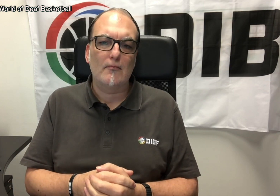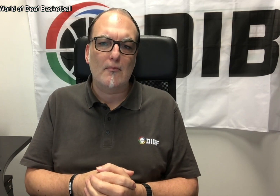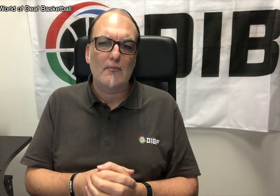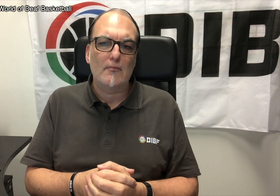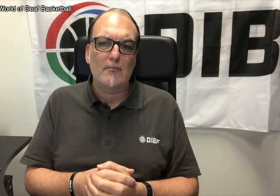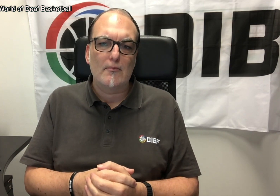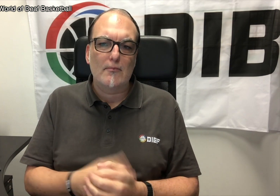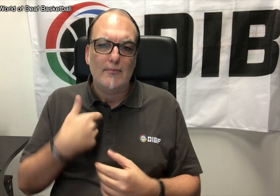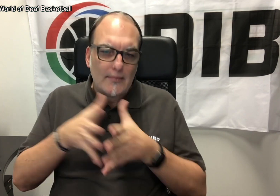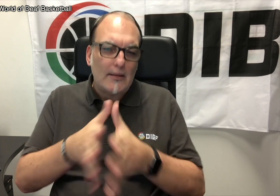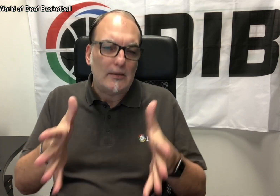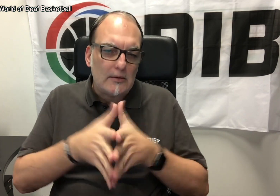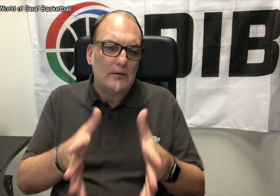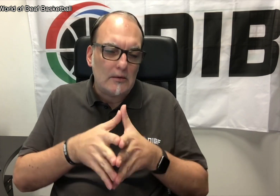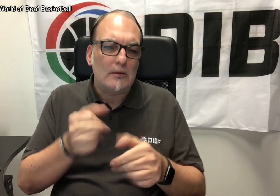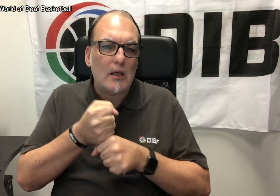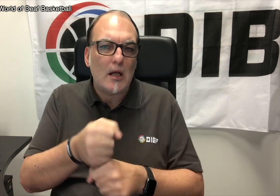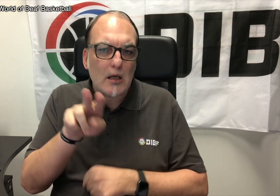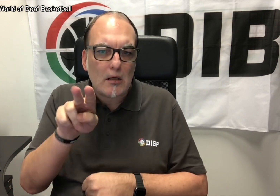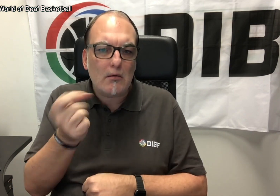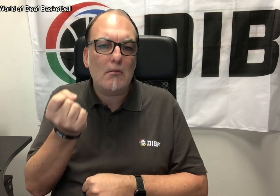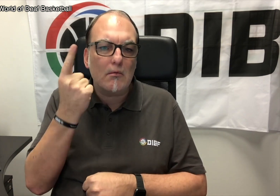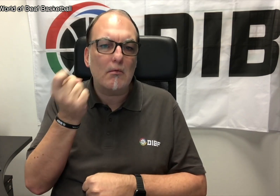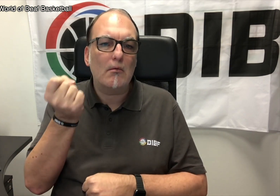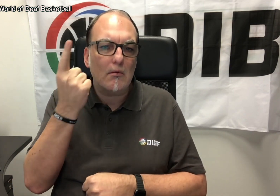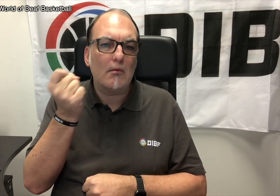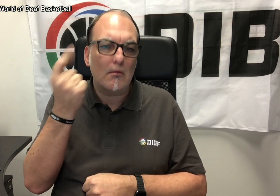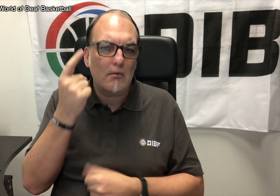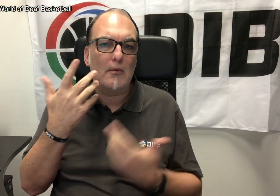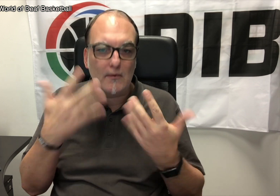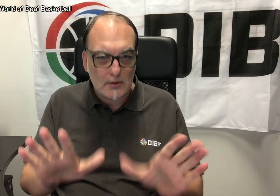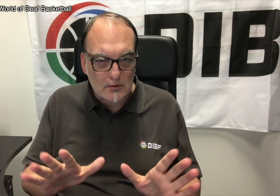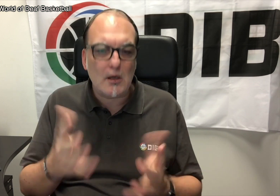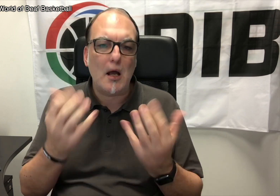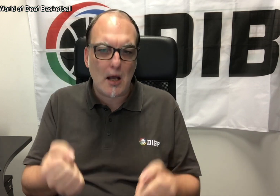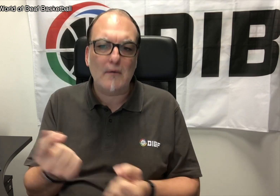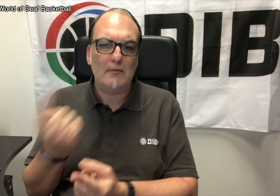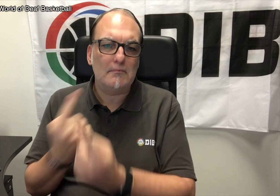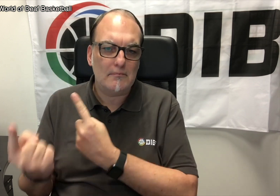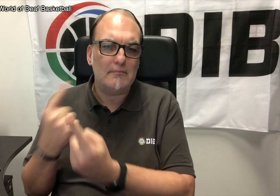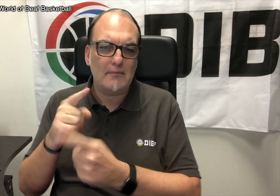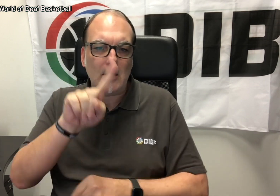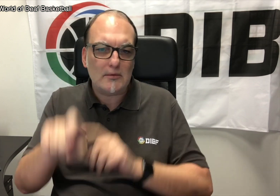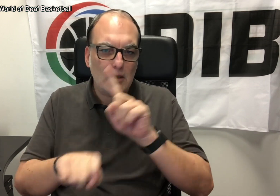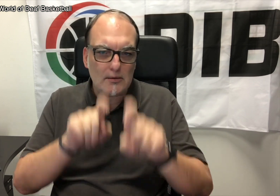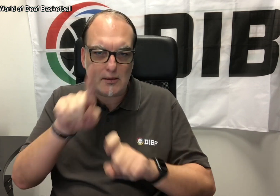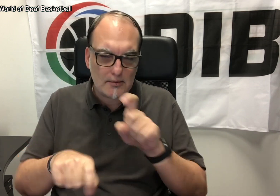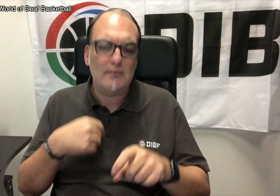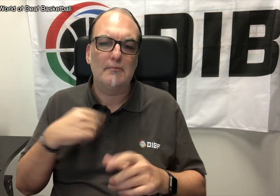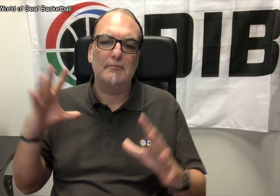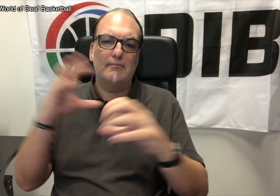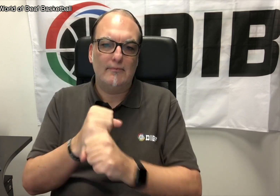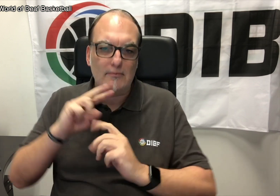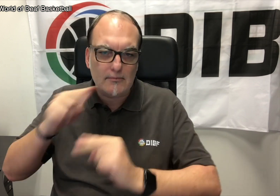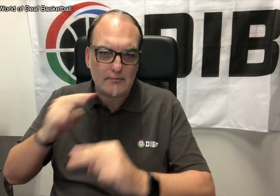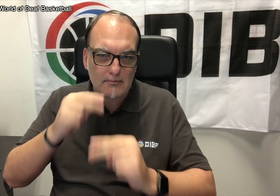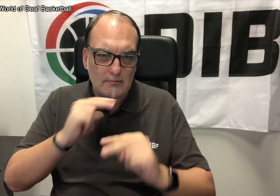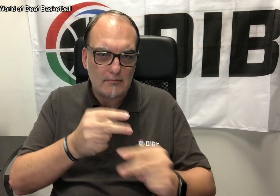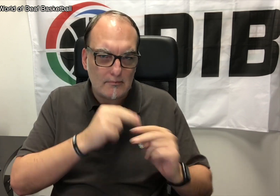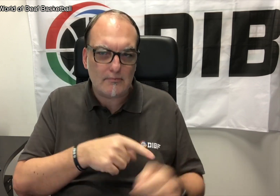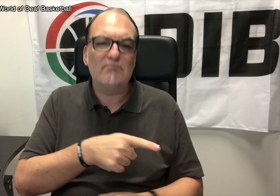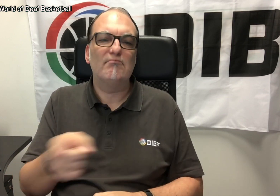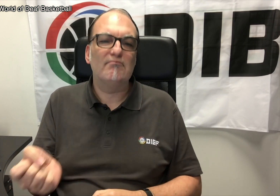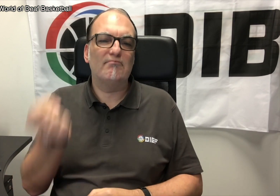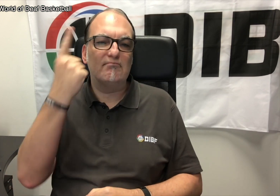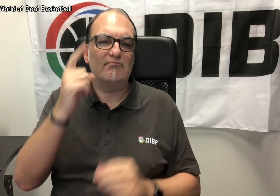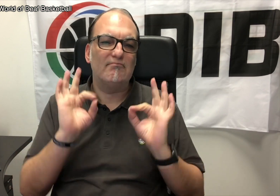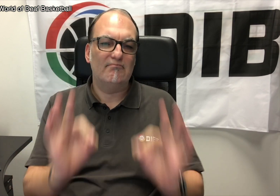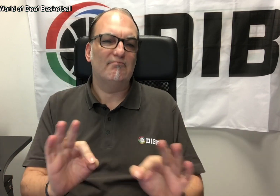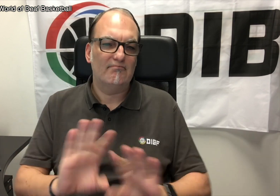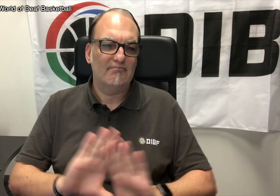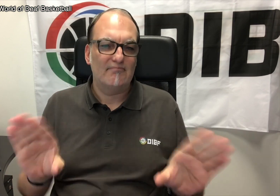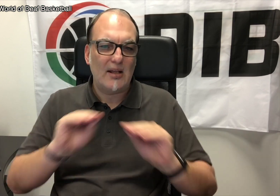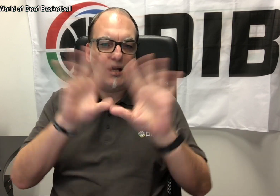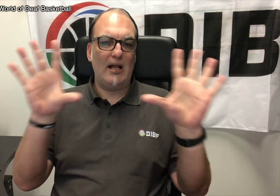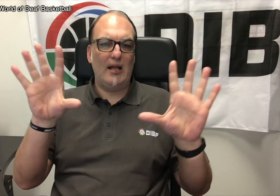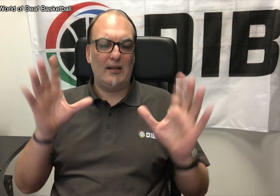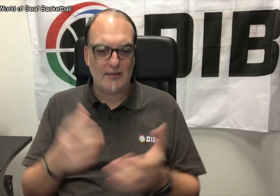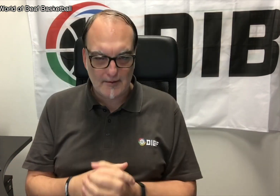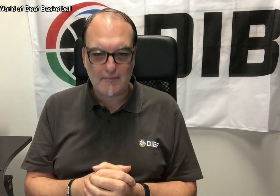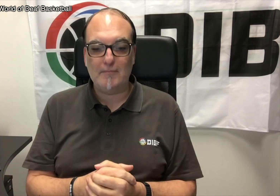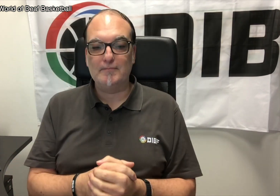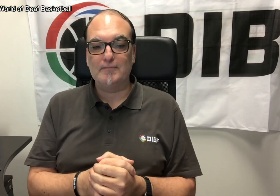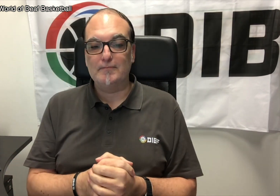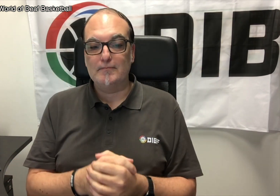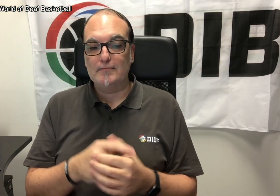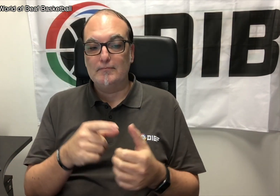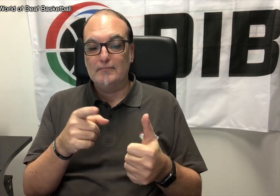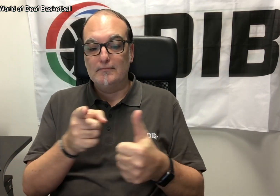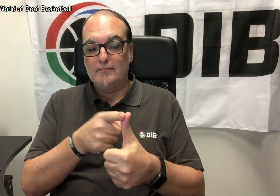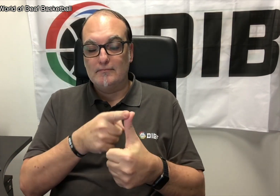After much elaboration, questions and answers, all items were clarified.